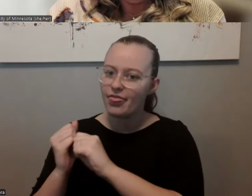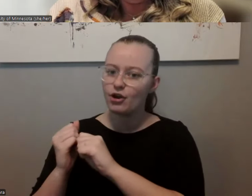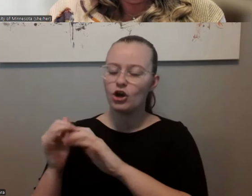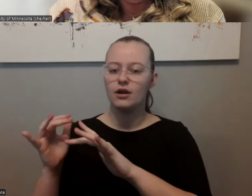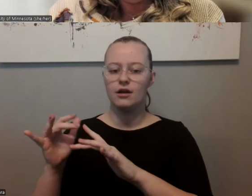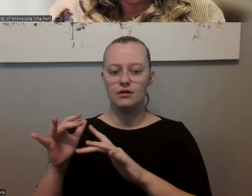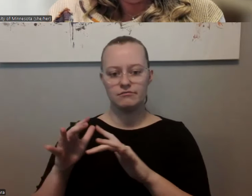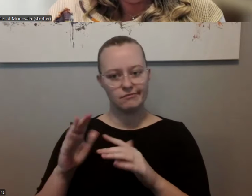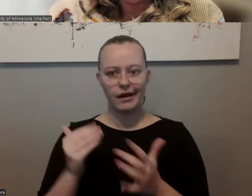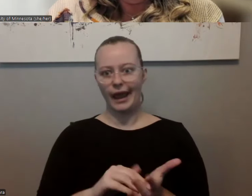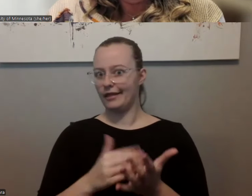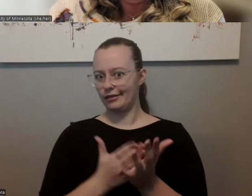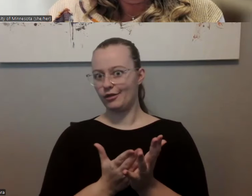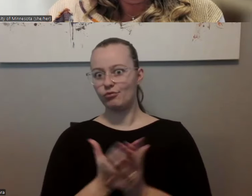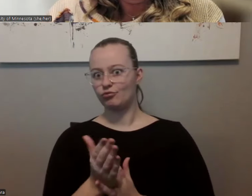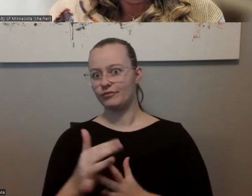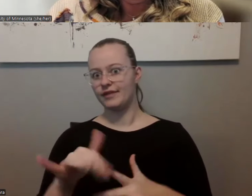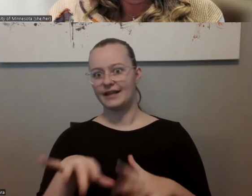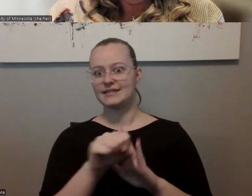through kind of. in that state